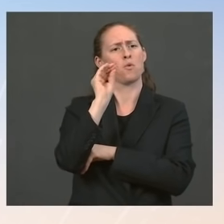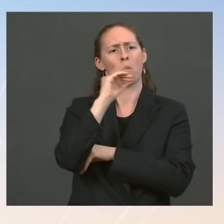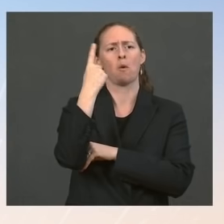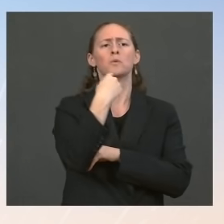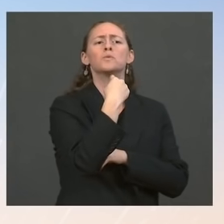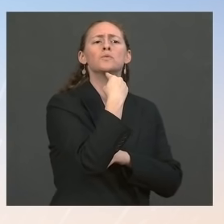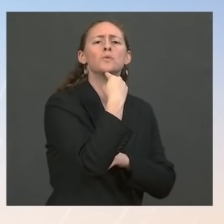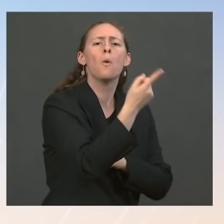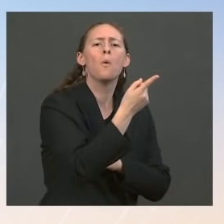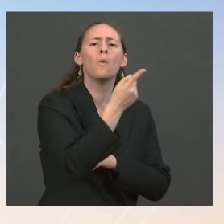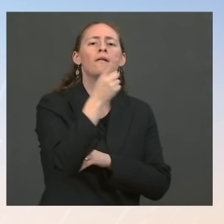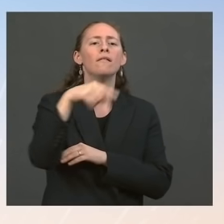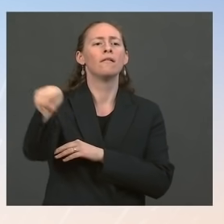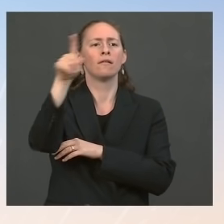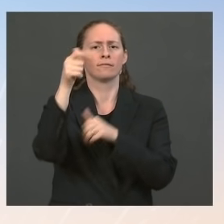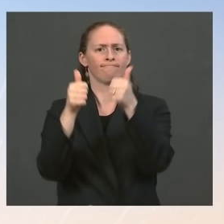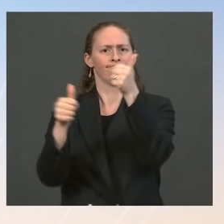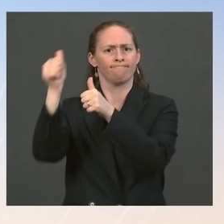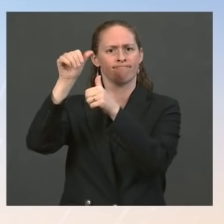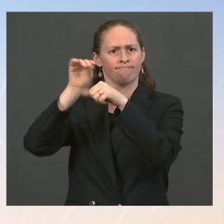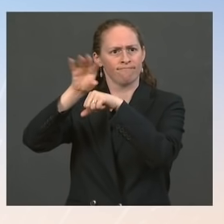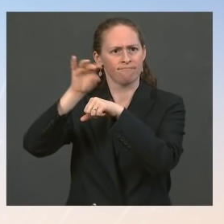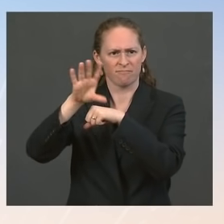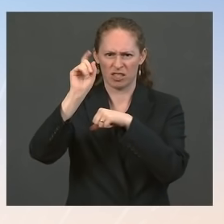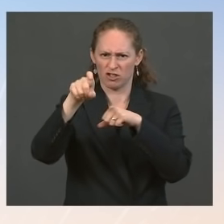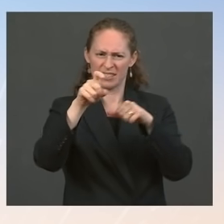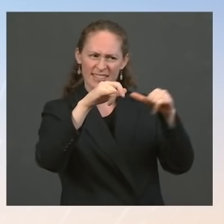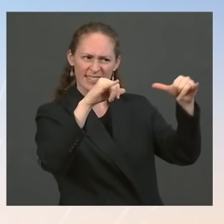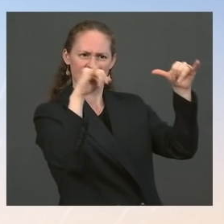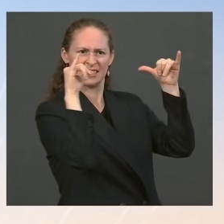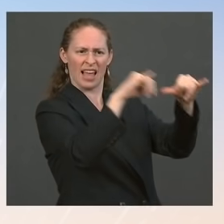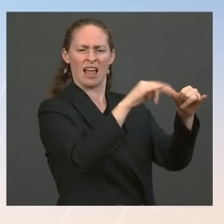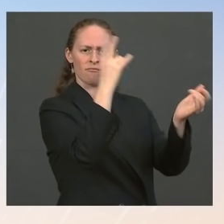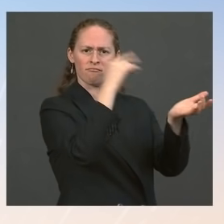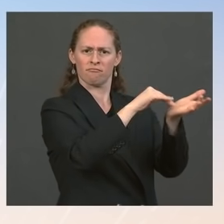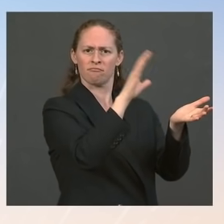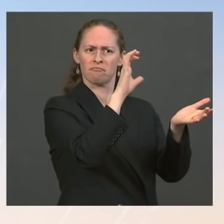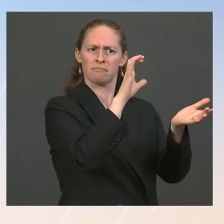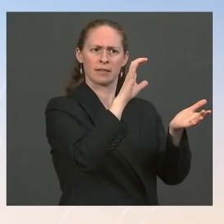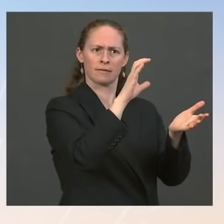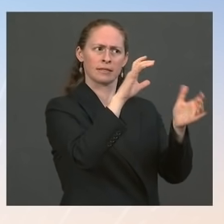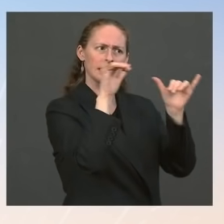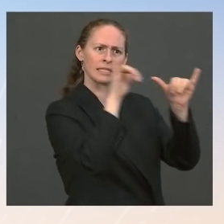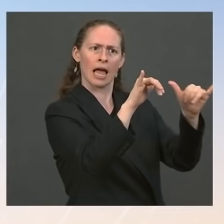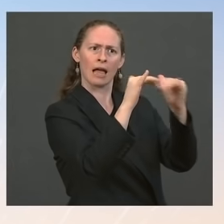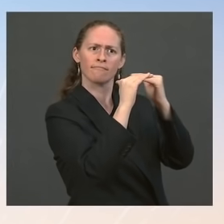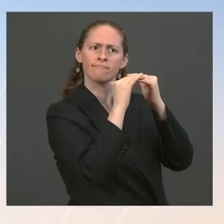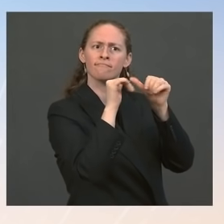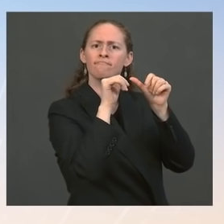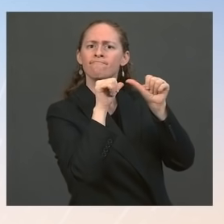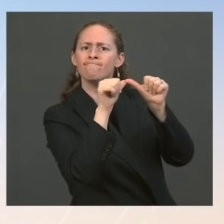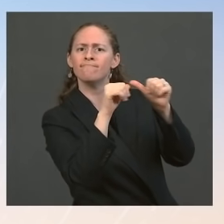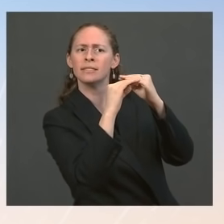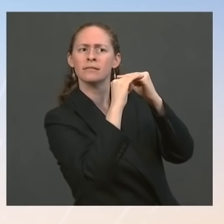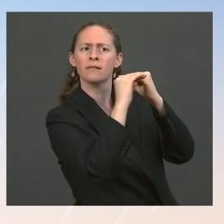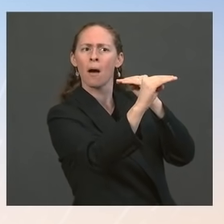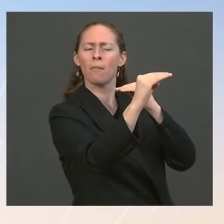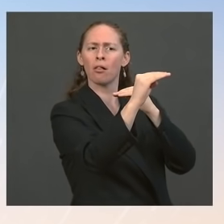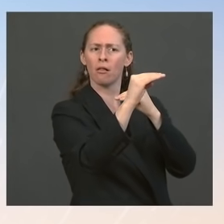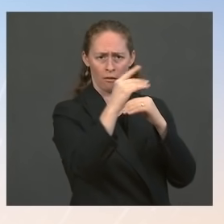"'No, we should just keep 2,500 troops. It's been a stable situation for the last several years. We can do that. We can continue to do that.'?"